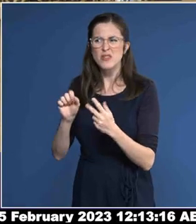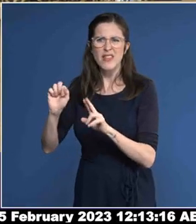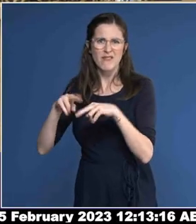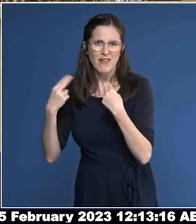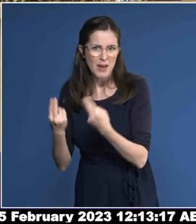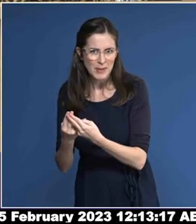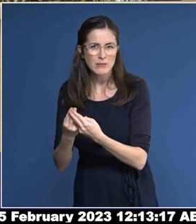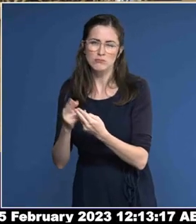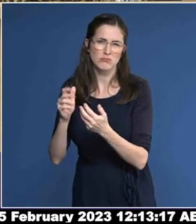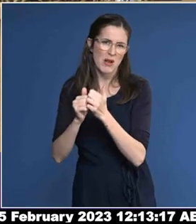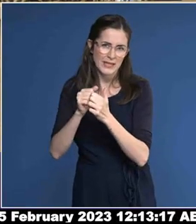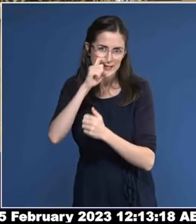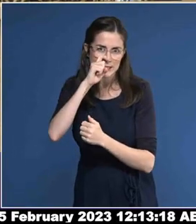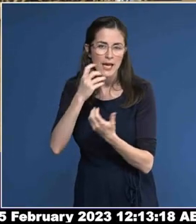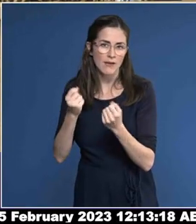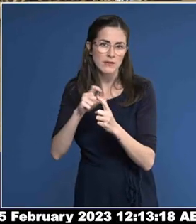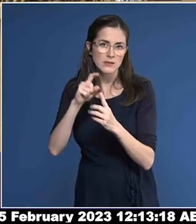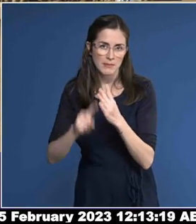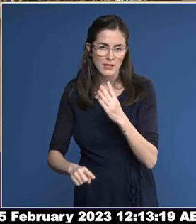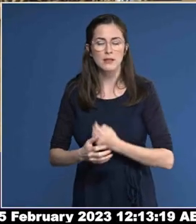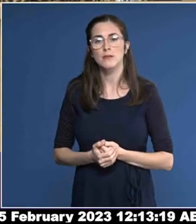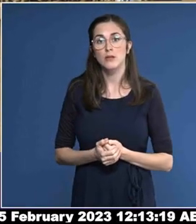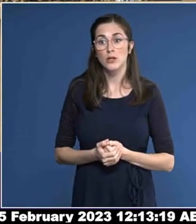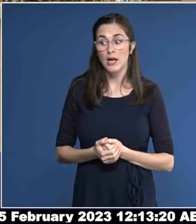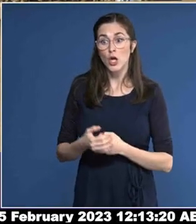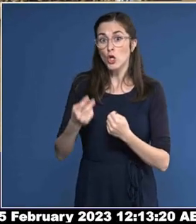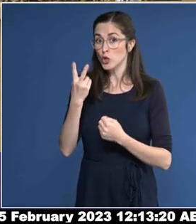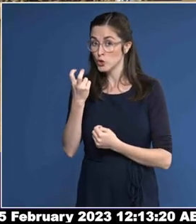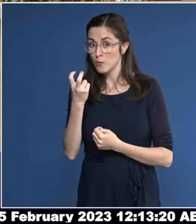disability. There are also another two new directors that are coming on to the board